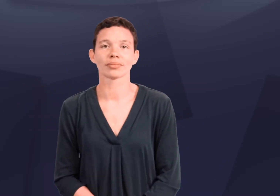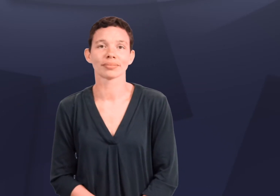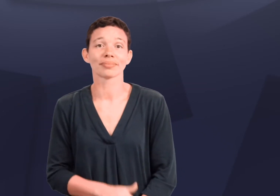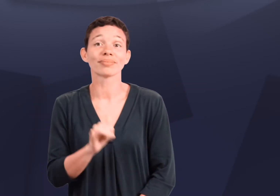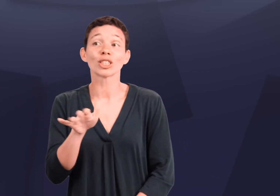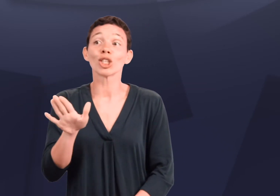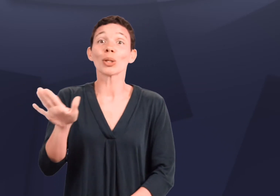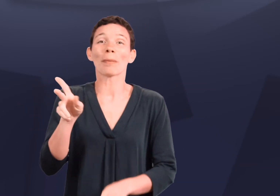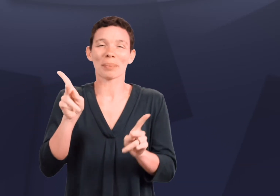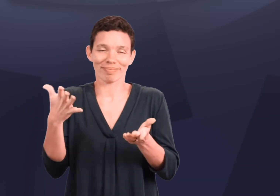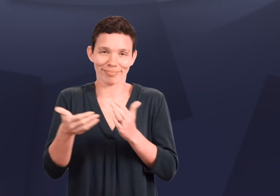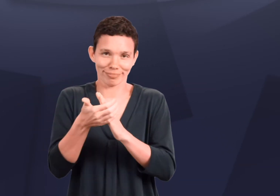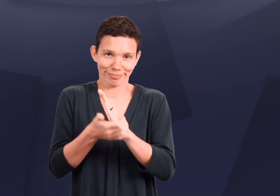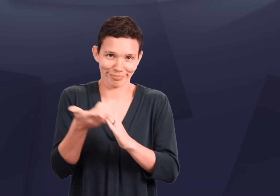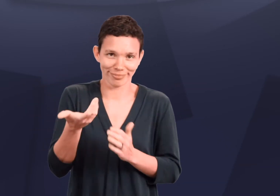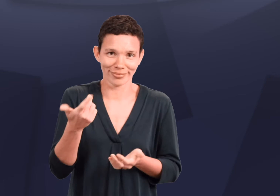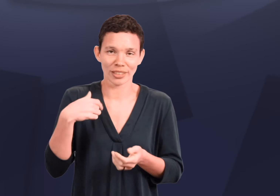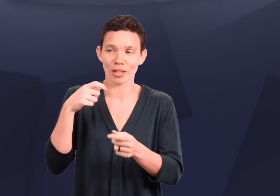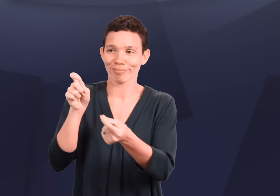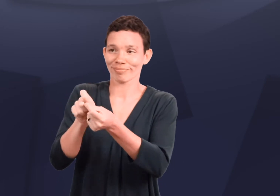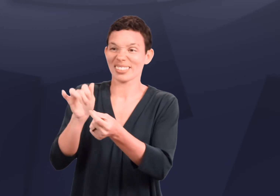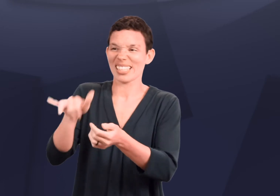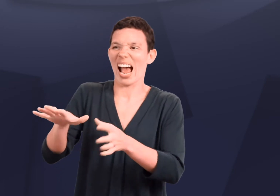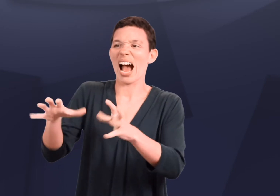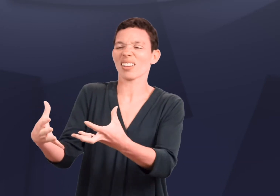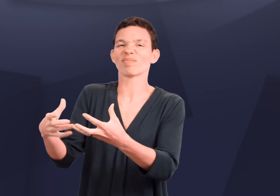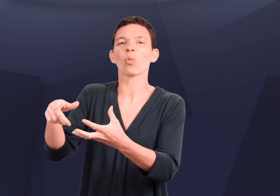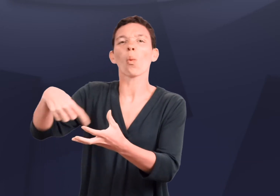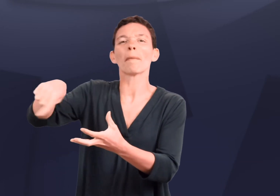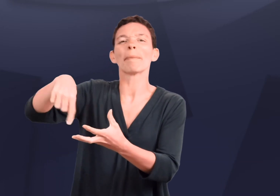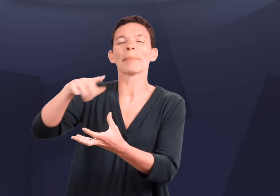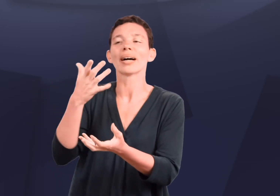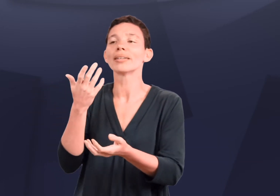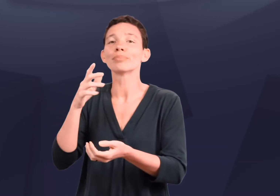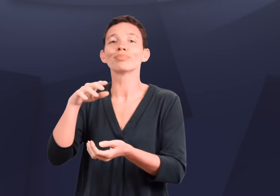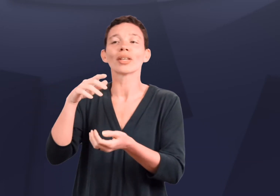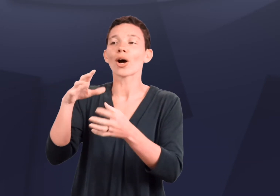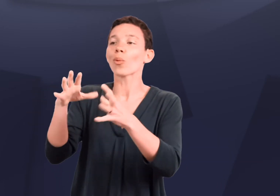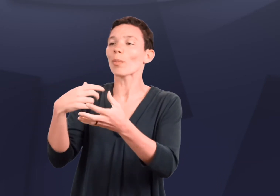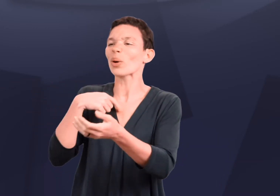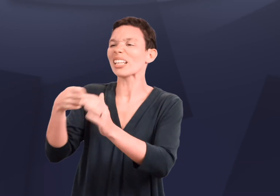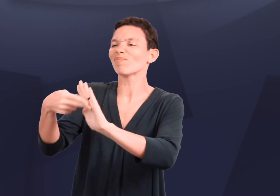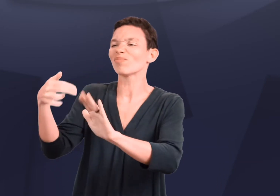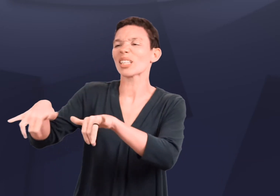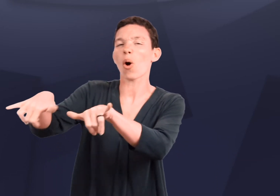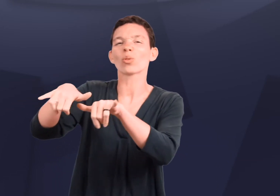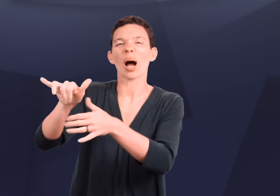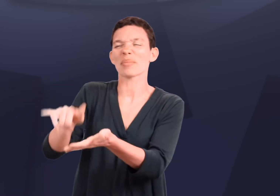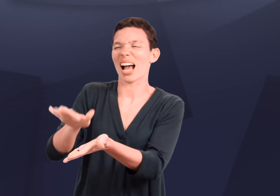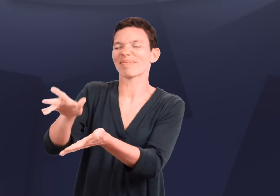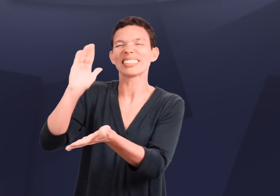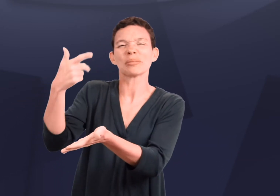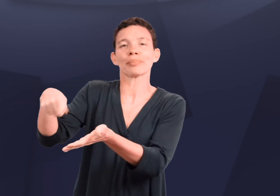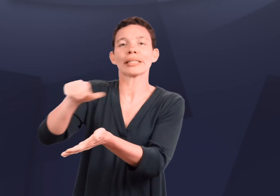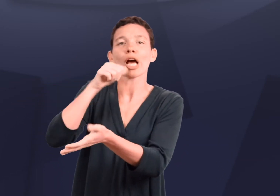When anyone uses you people in their comment, it automatically connects with prejudice about certain groups of people.